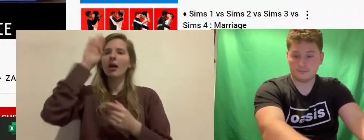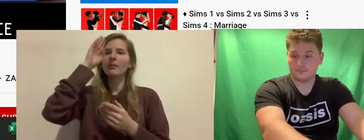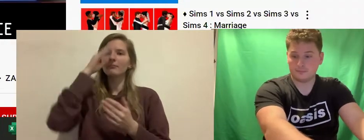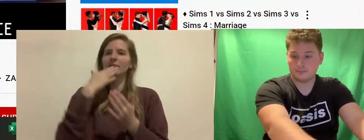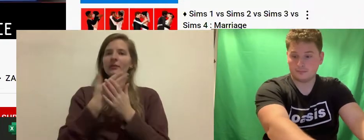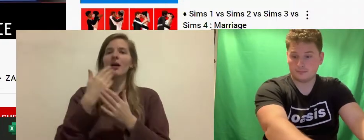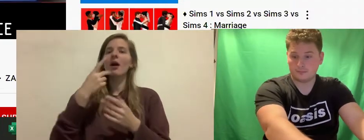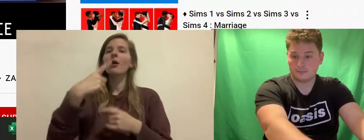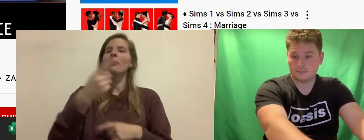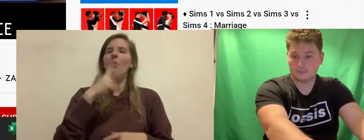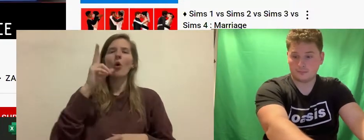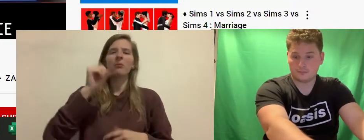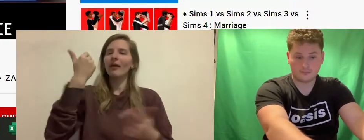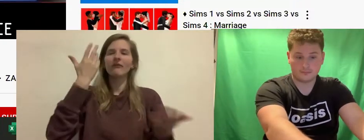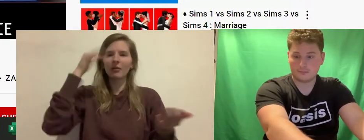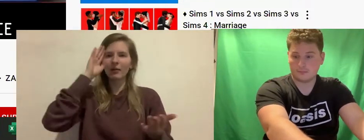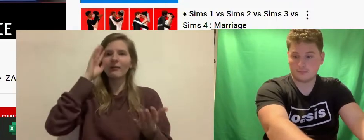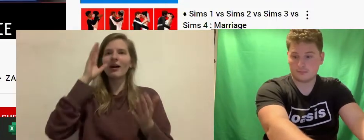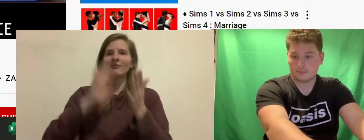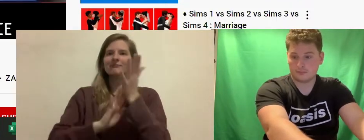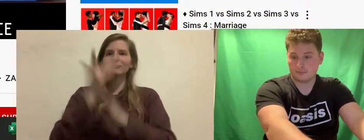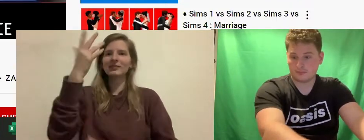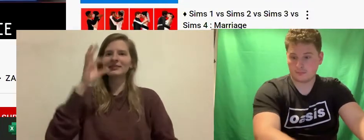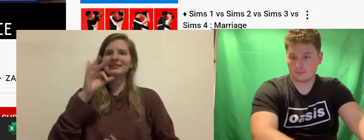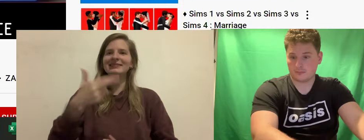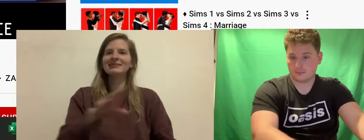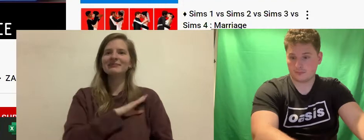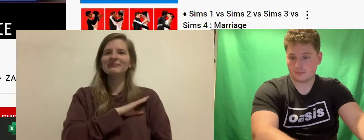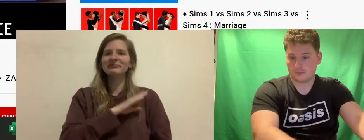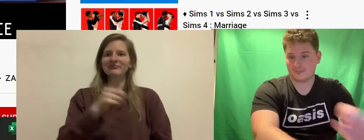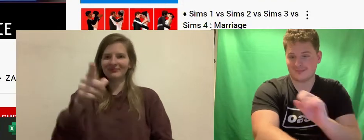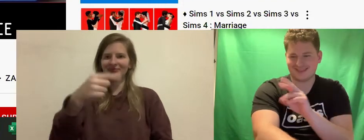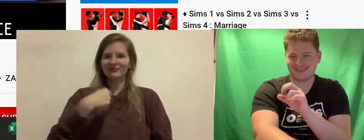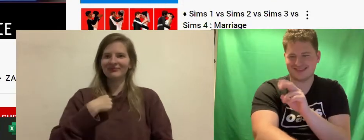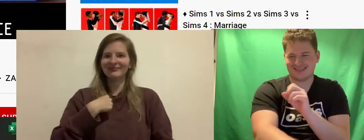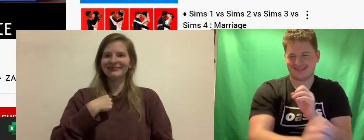K: don't remember any of us will still die in a Sims 1 fire? you or me?